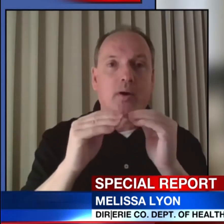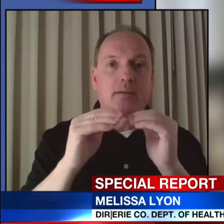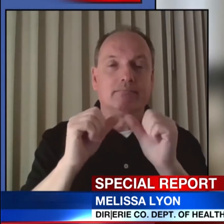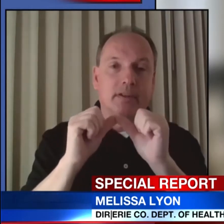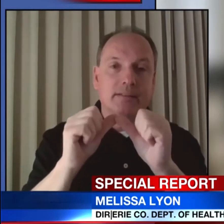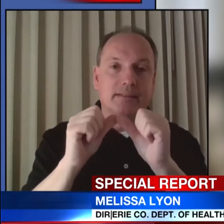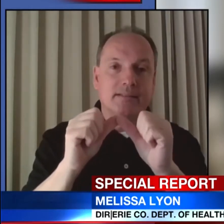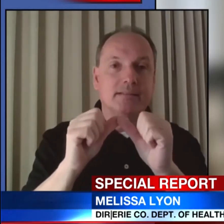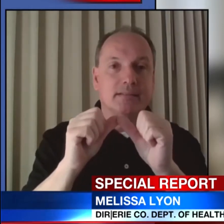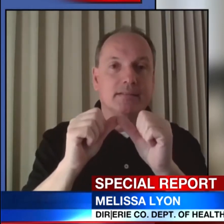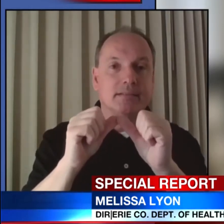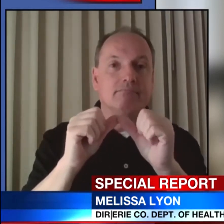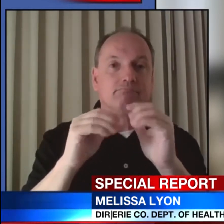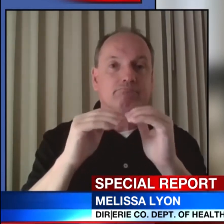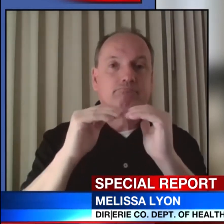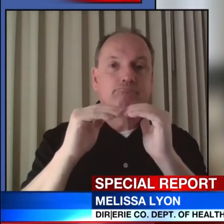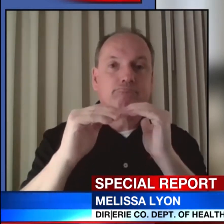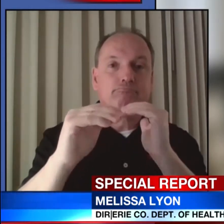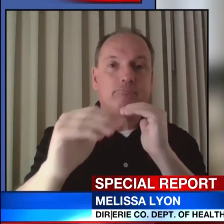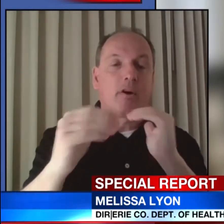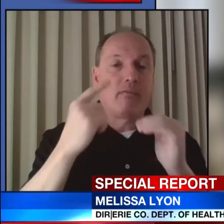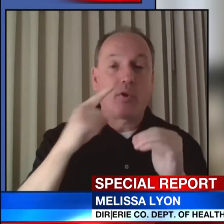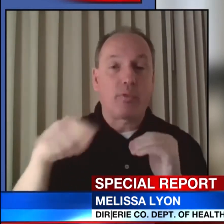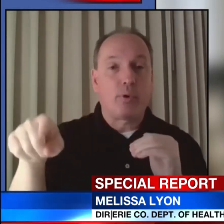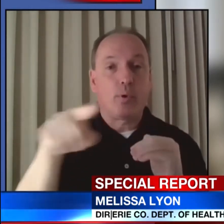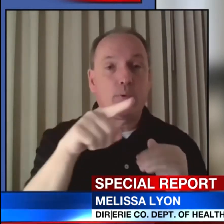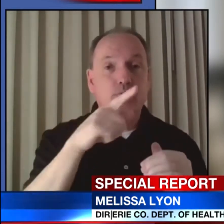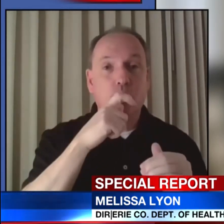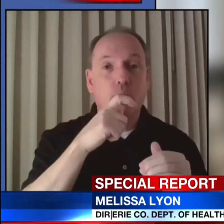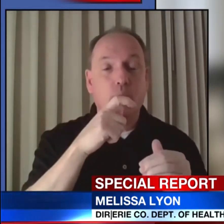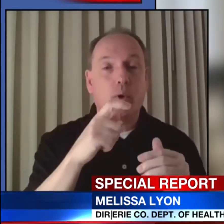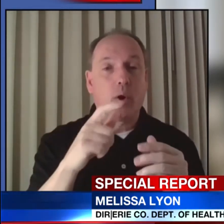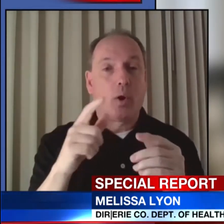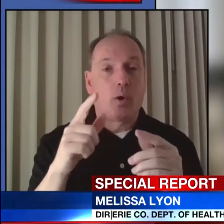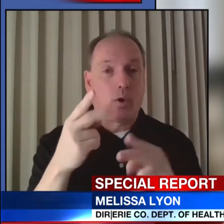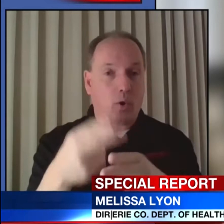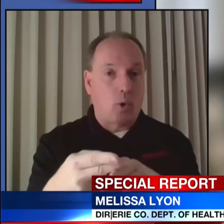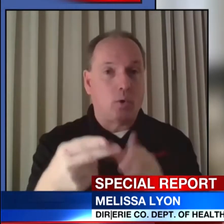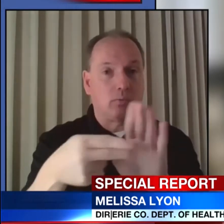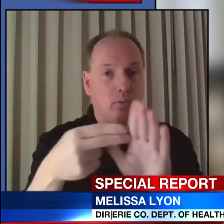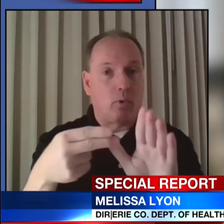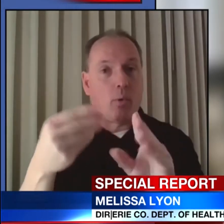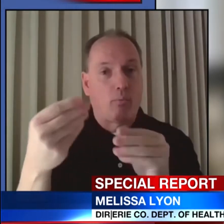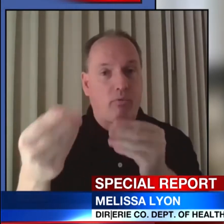AND AS OF NOW THE ACTUAL AVAILABILITY OF VACCINE IS